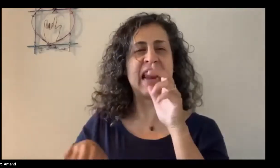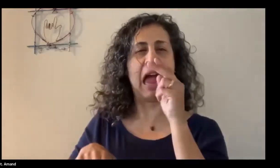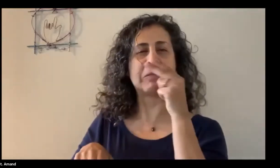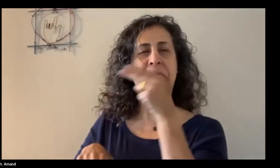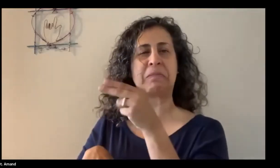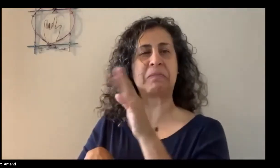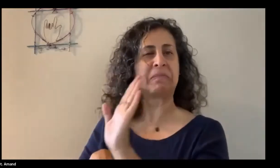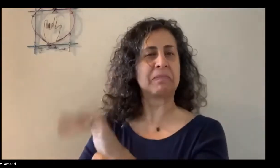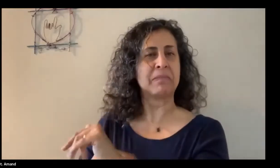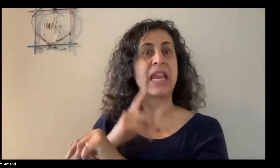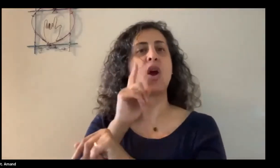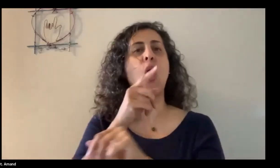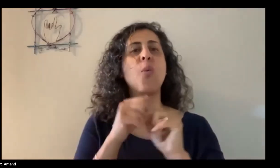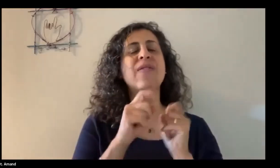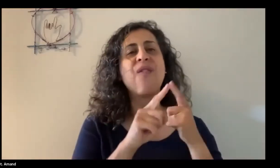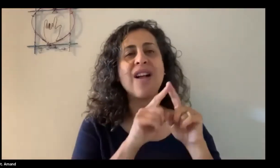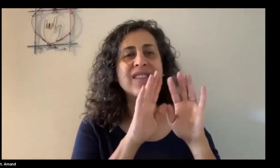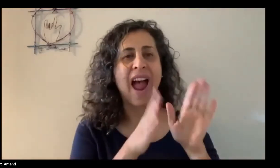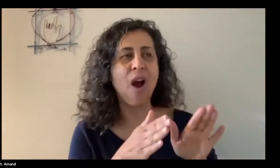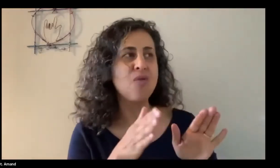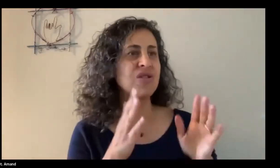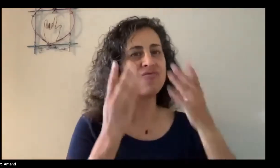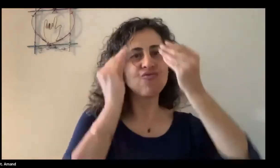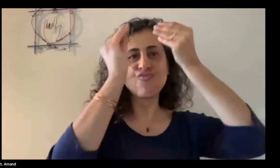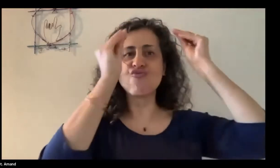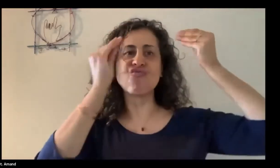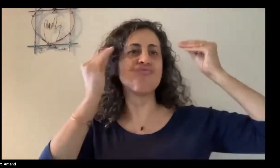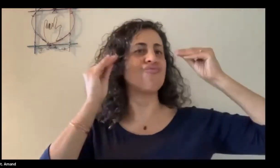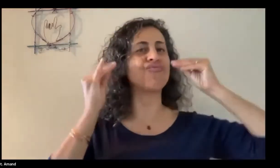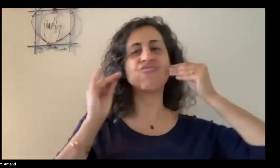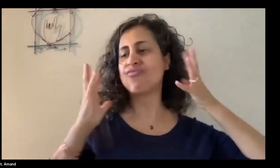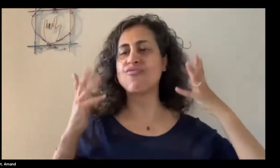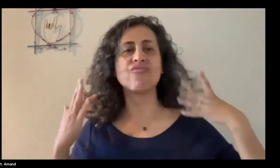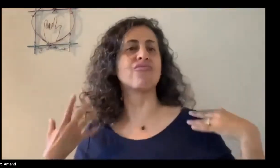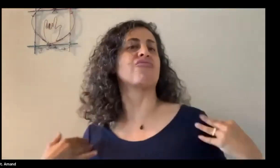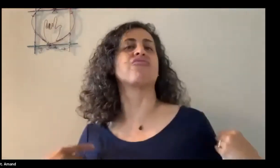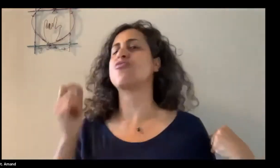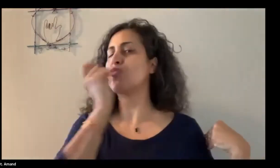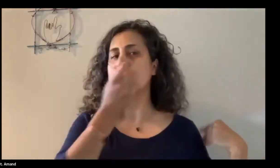that's famous for its Halloween celebration, just huge numbers of people, but it's stopped now.